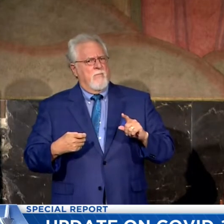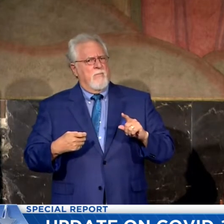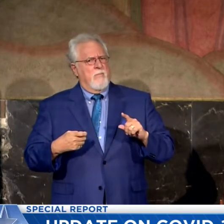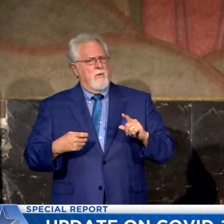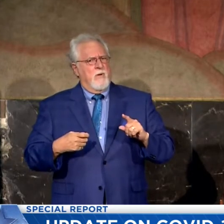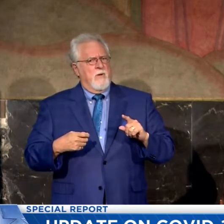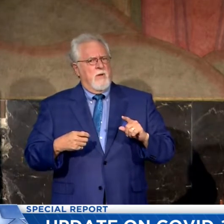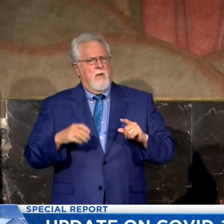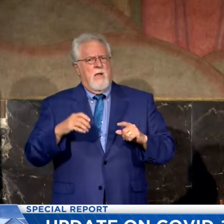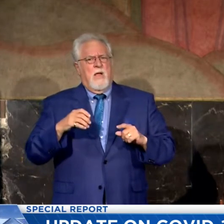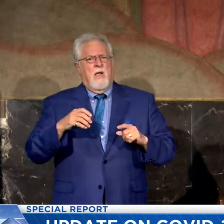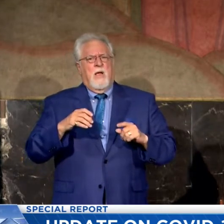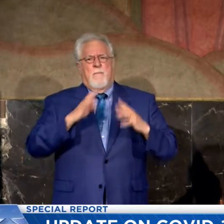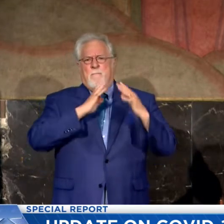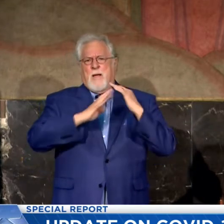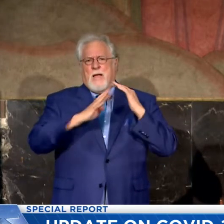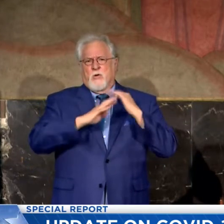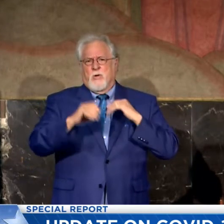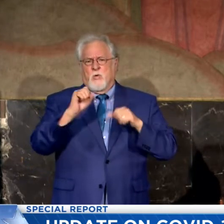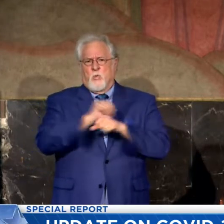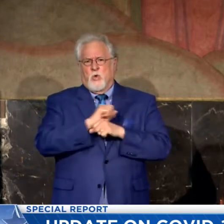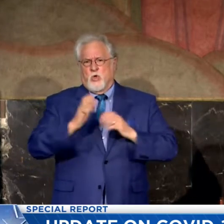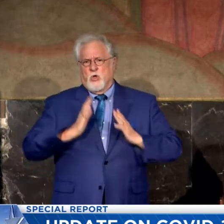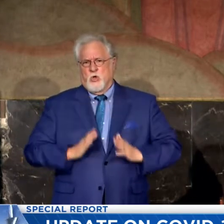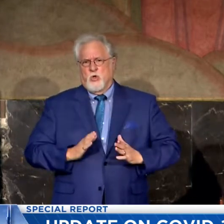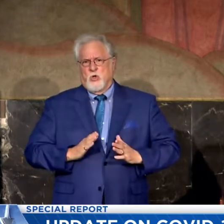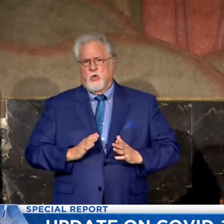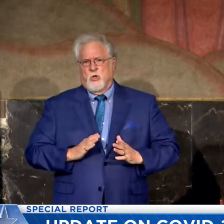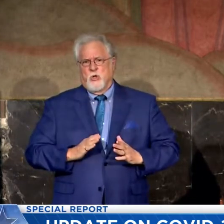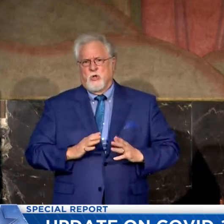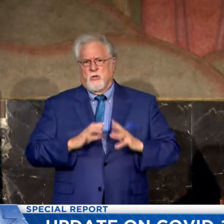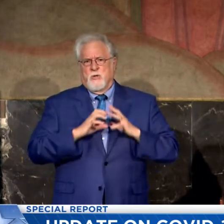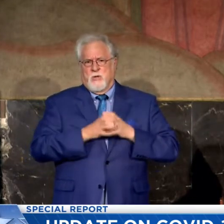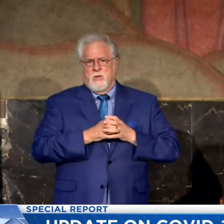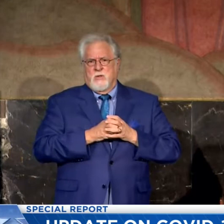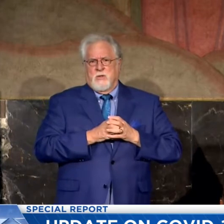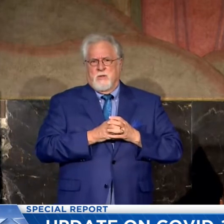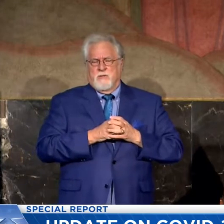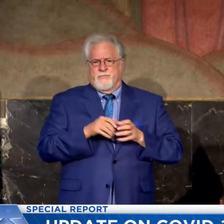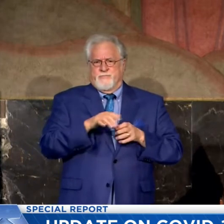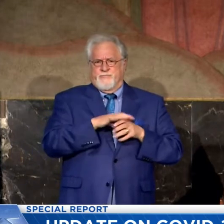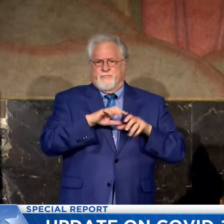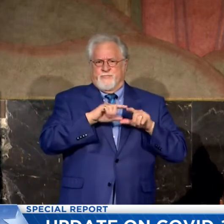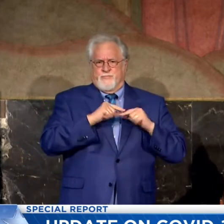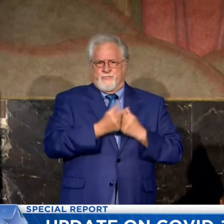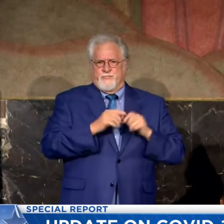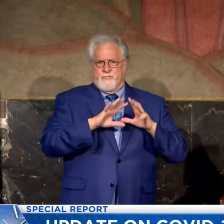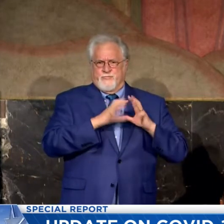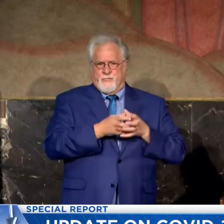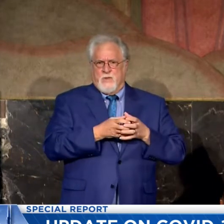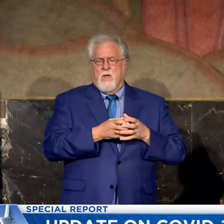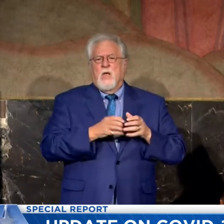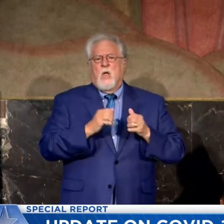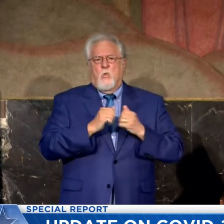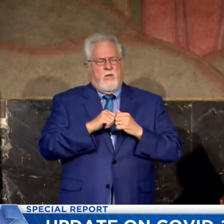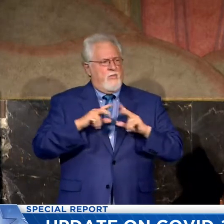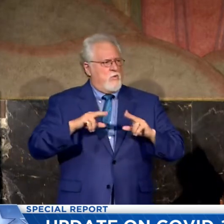REPORTED FOR THE FIRST TIME AND MANY OF THE CASES ARE OLD. OF THE CASES WE REPORTED YESTERDAY, I BELIEVE SOME OF THOSE CAME FROM MIGRANT WORKER